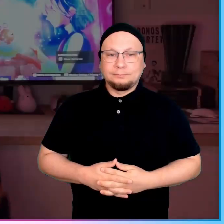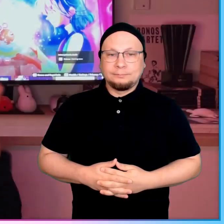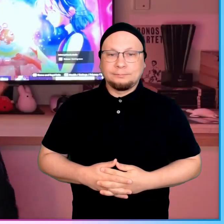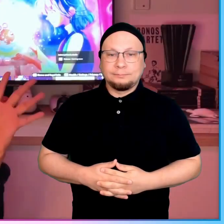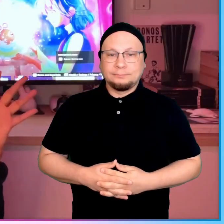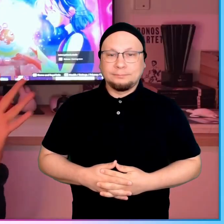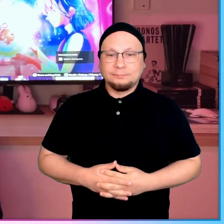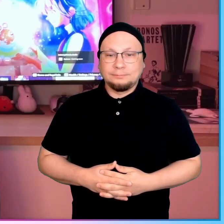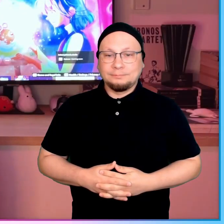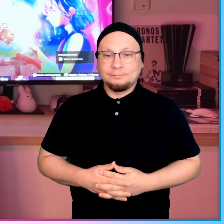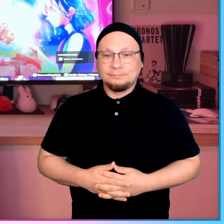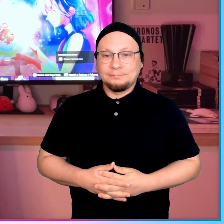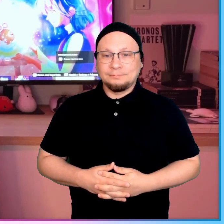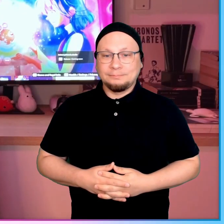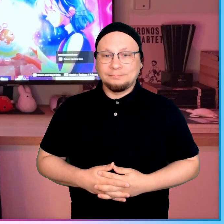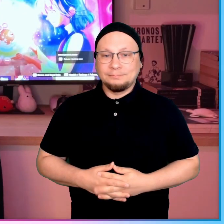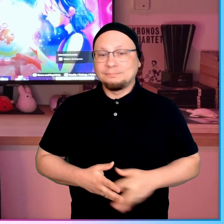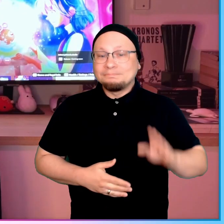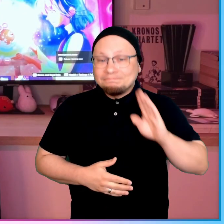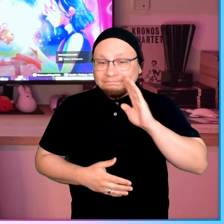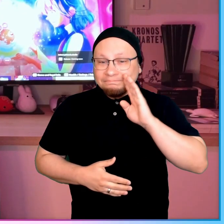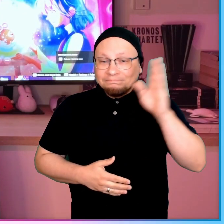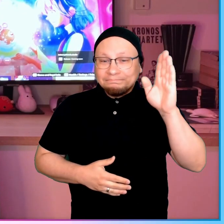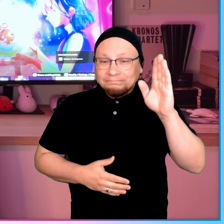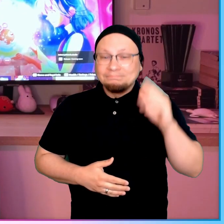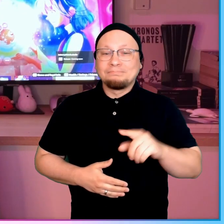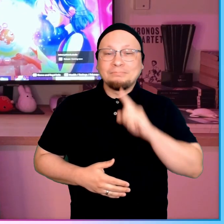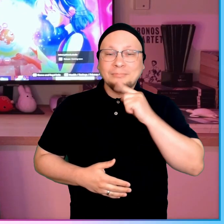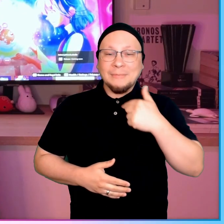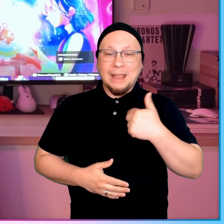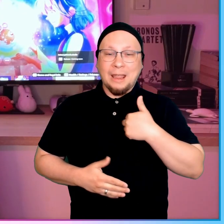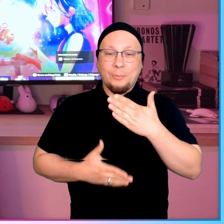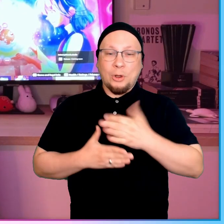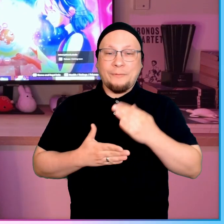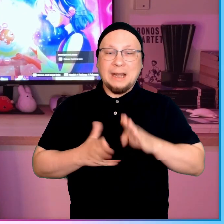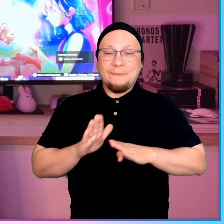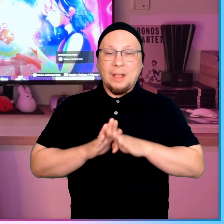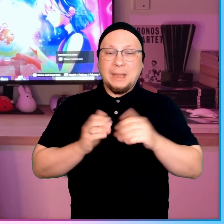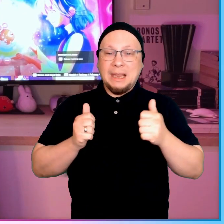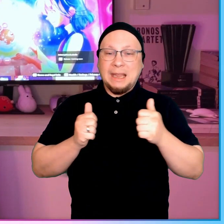Hi Everyone, I’m Rhea. I’m part of a two person indie game studio